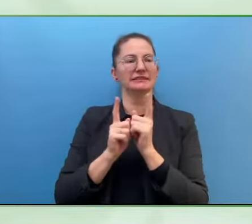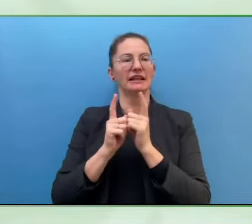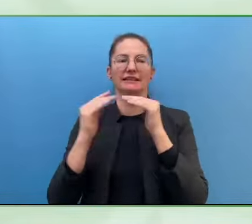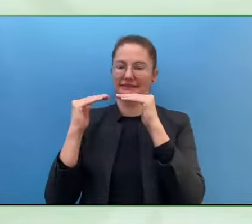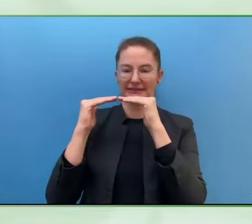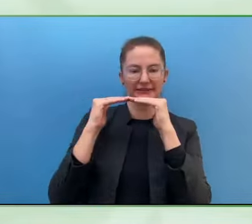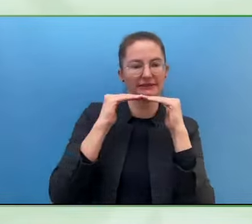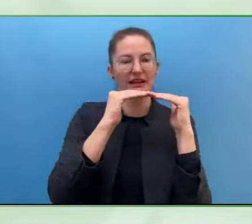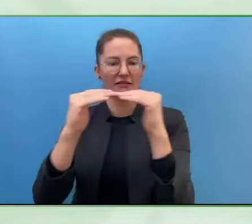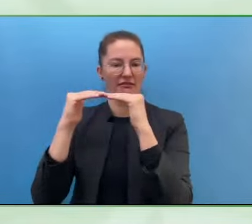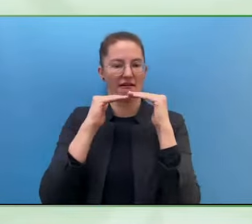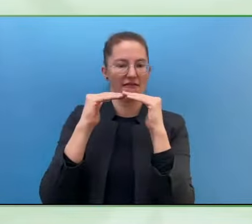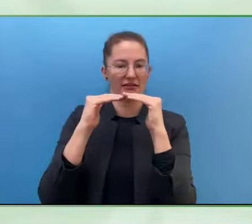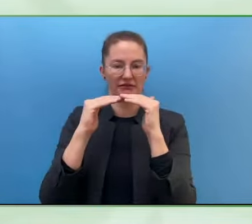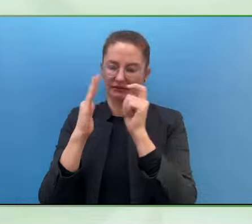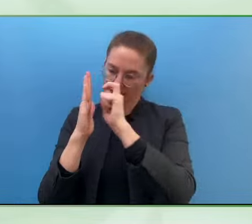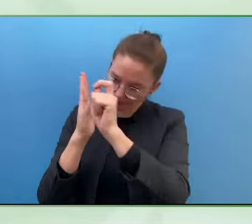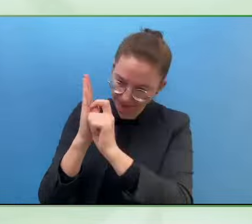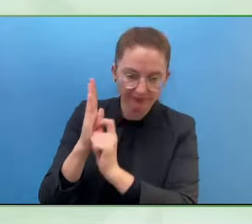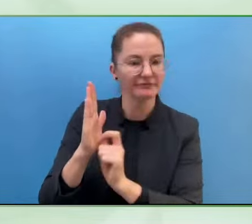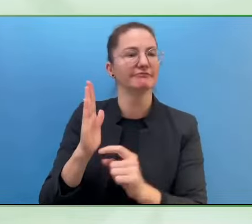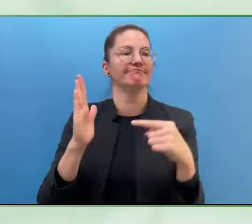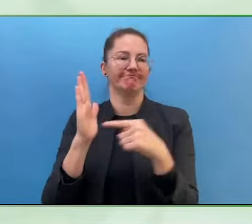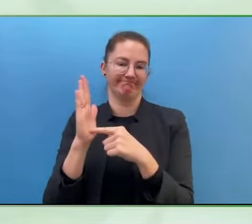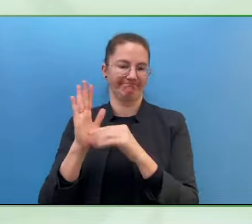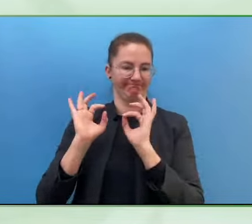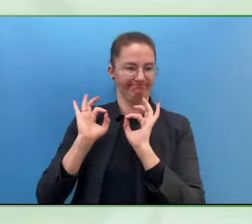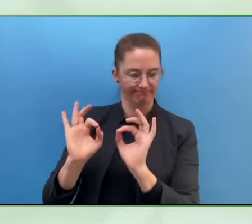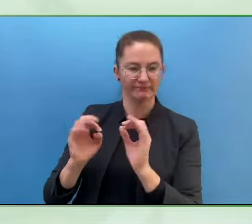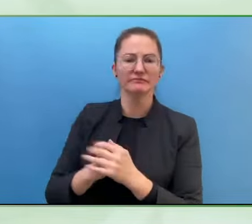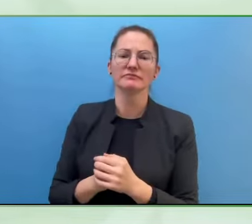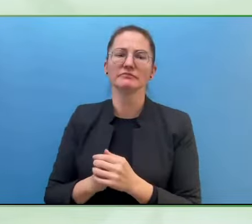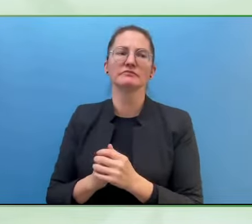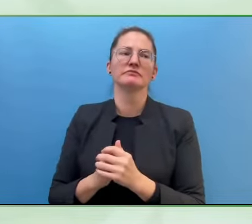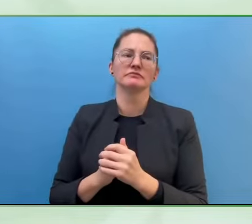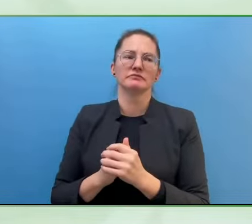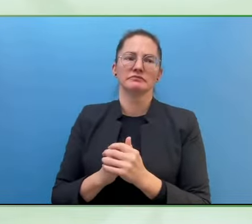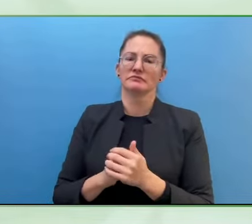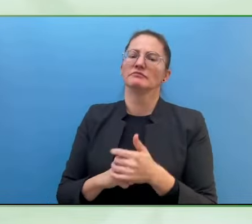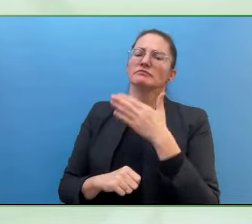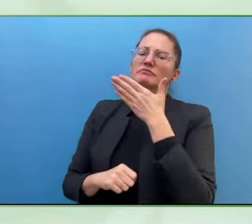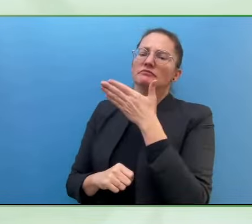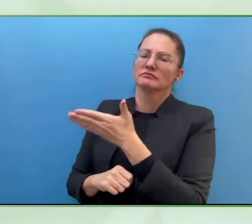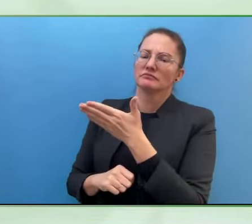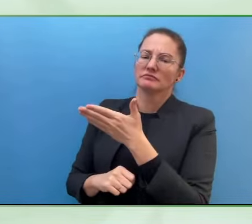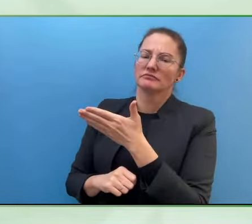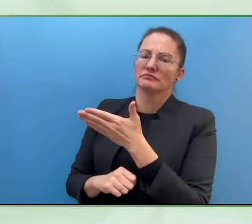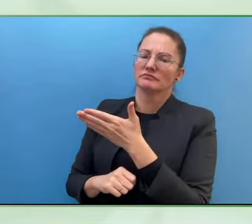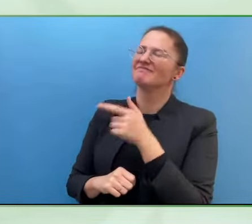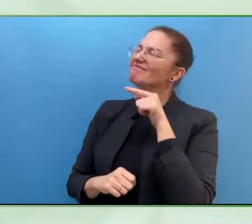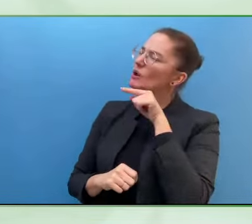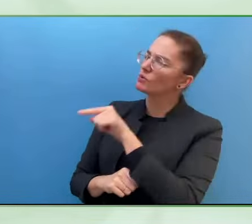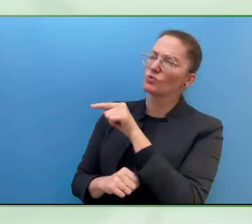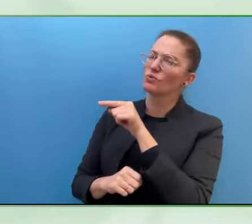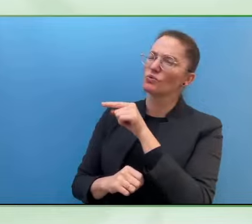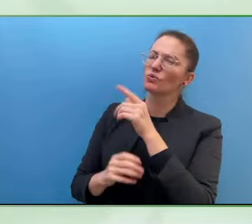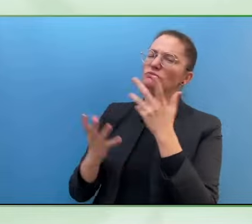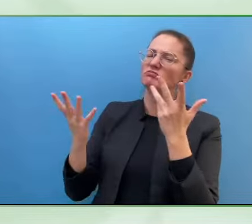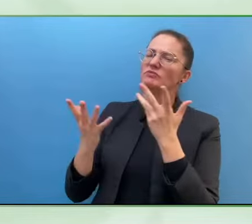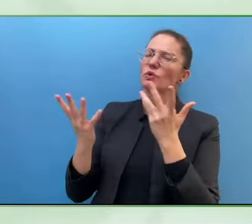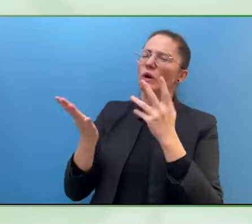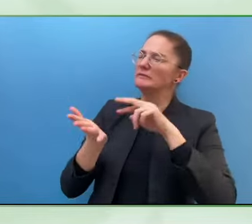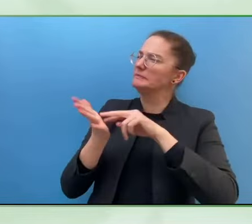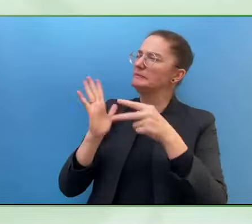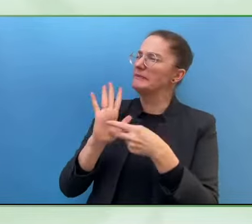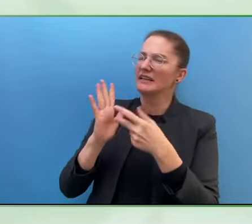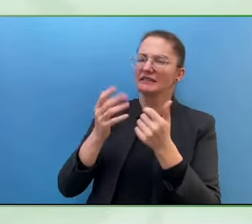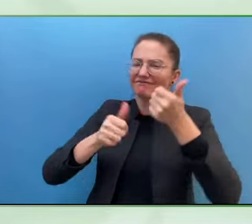We have the Association of the Blind and visually impaired on board.